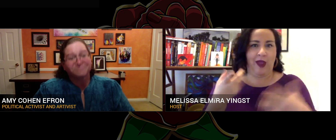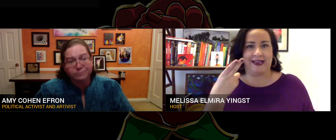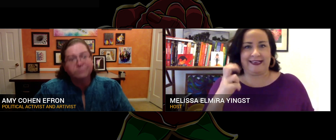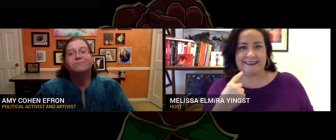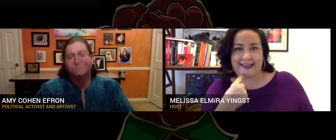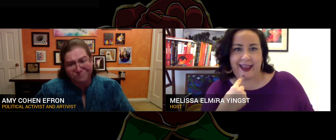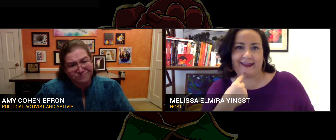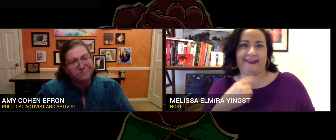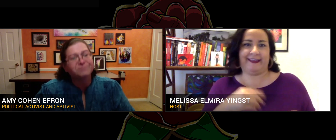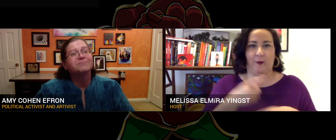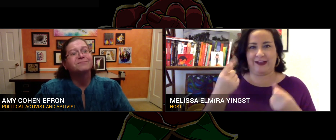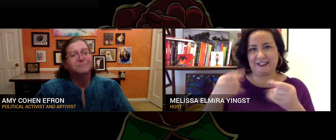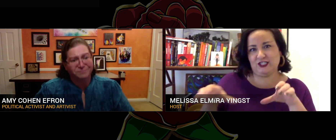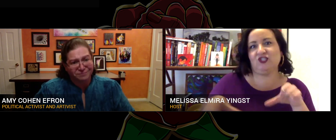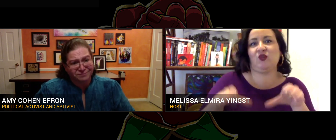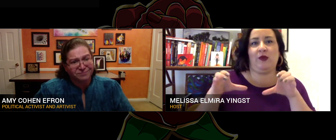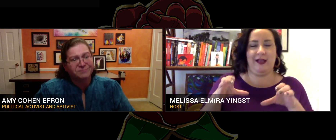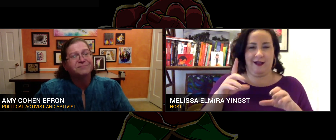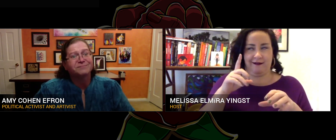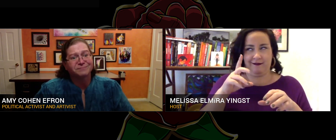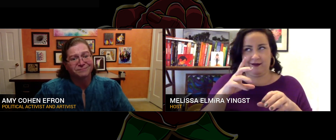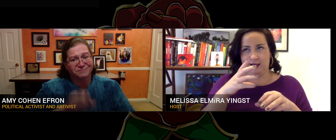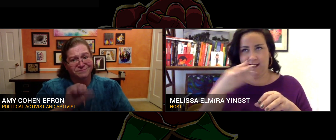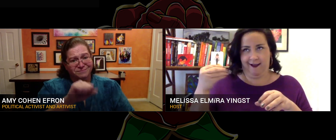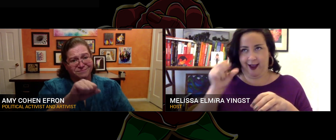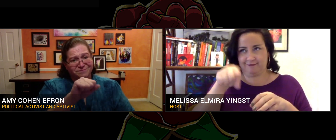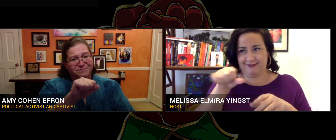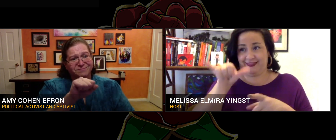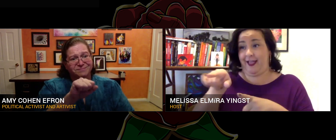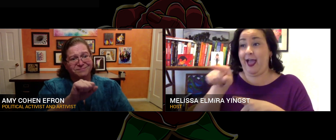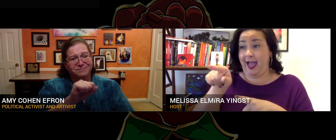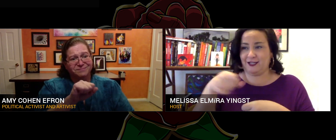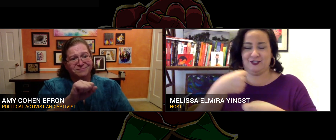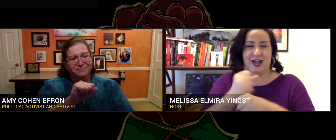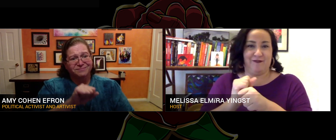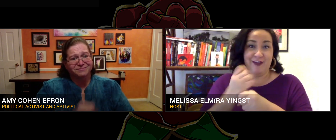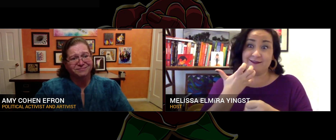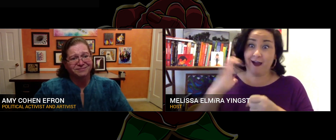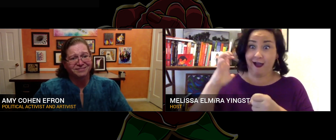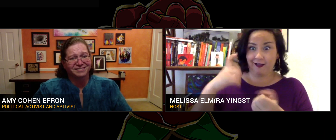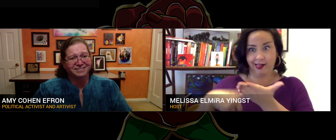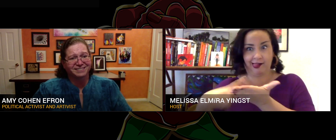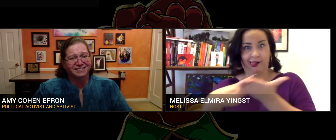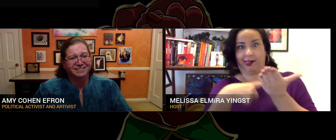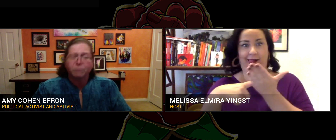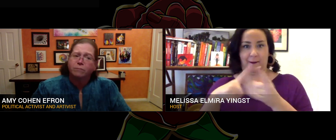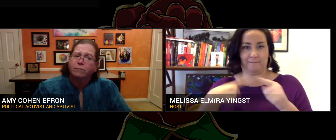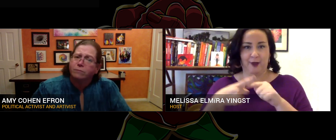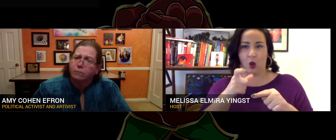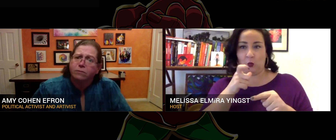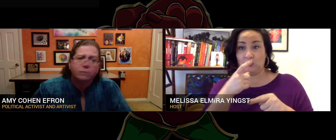what he said and what he's been doing, and yes- Yes. That stirred a hot subject to discuss